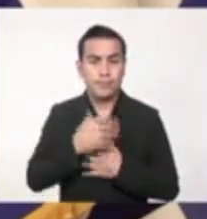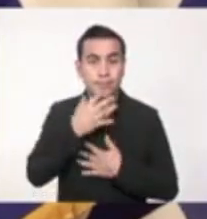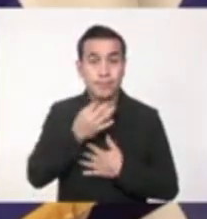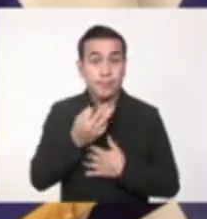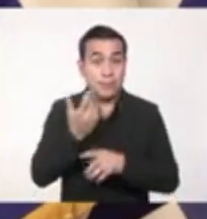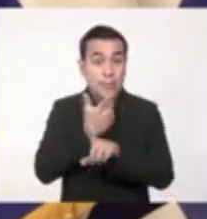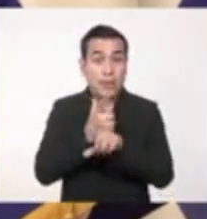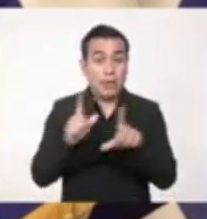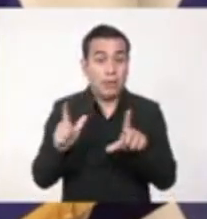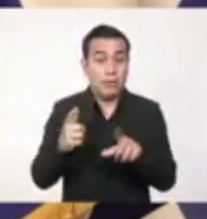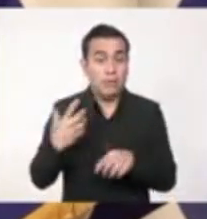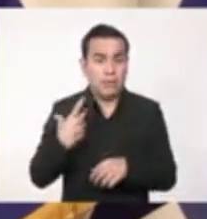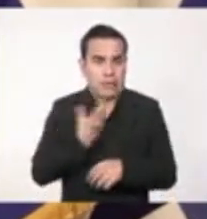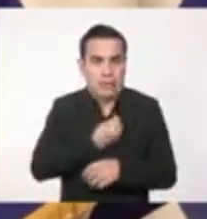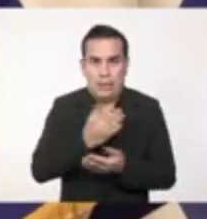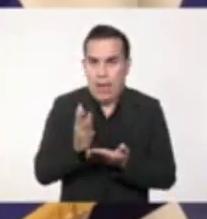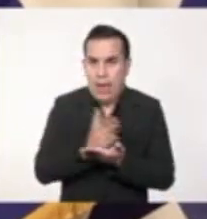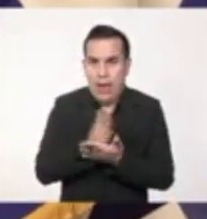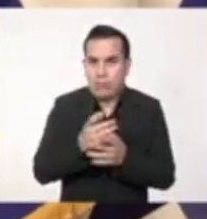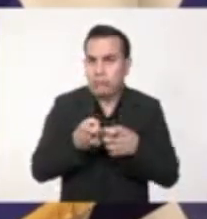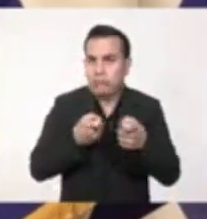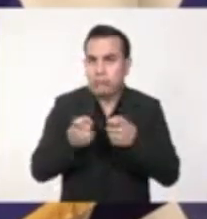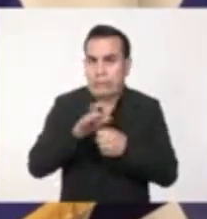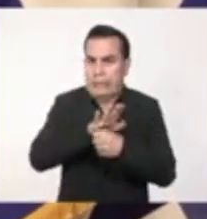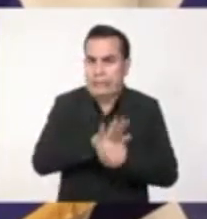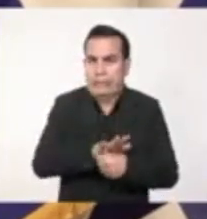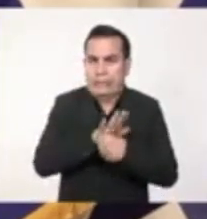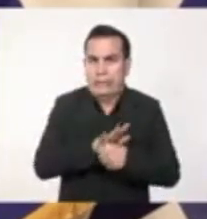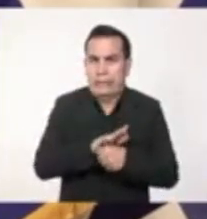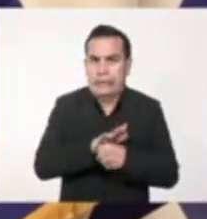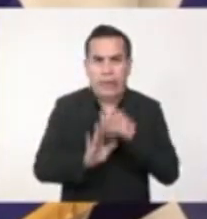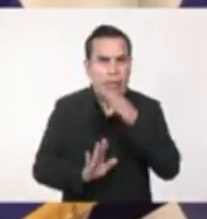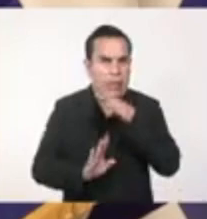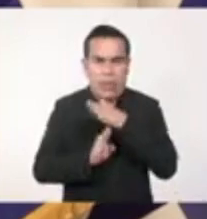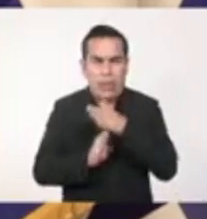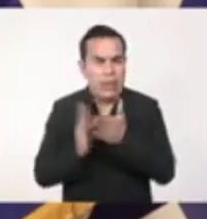truth? Because there was no repression, no blockades,